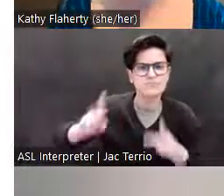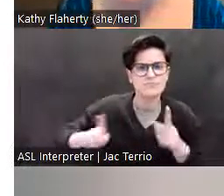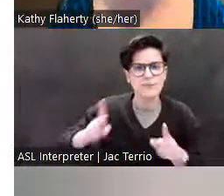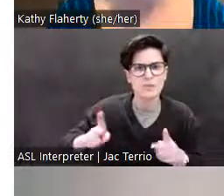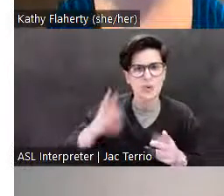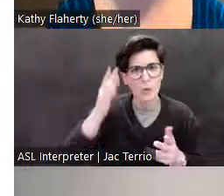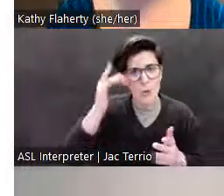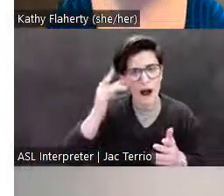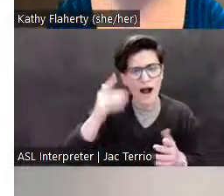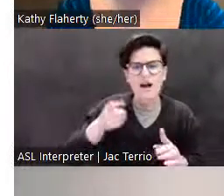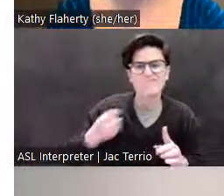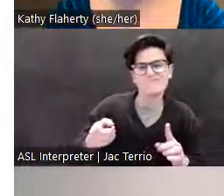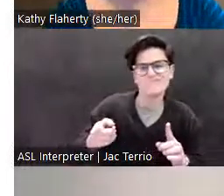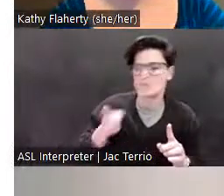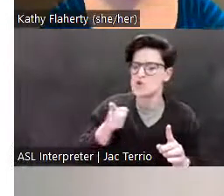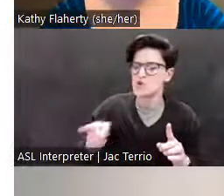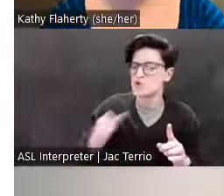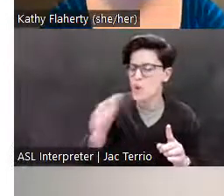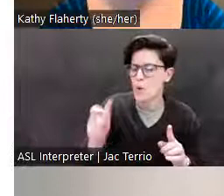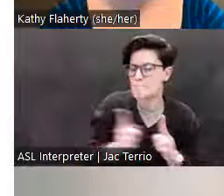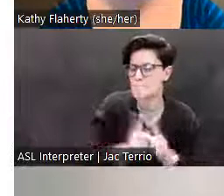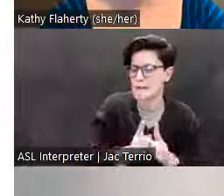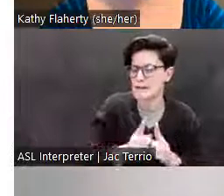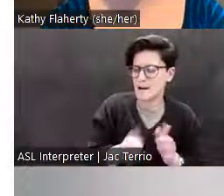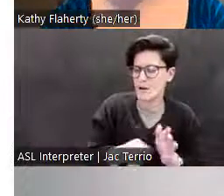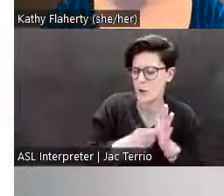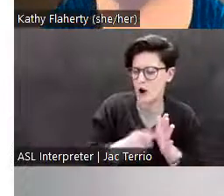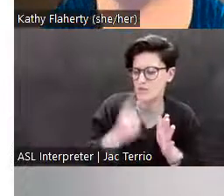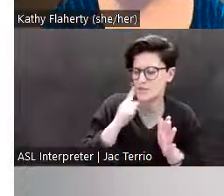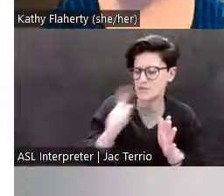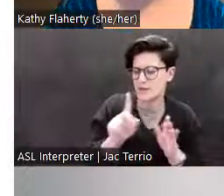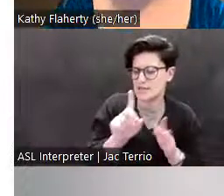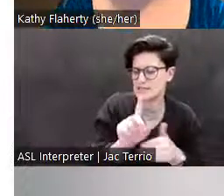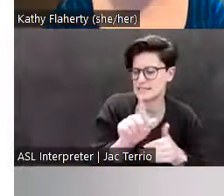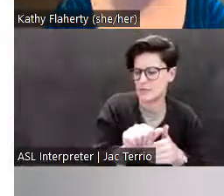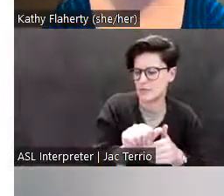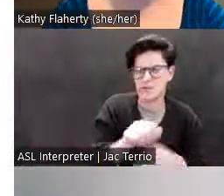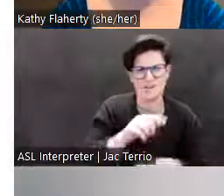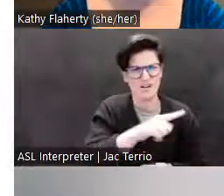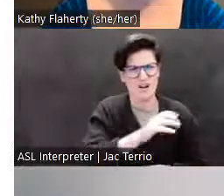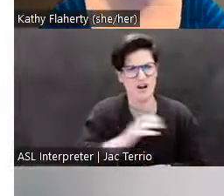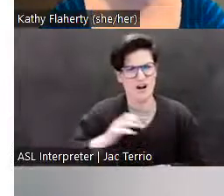considered disabled by the Court, and Congress said, We need both the equal employment Operator